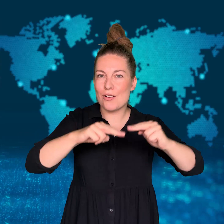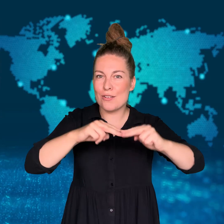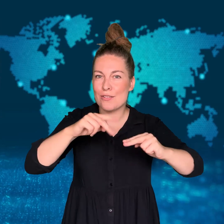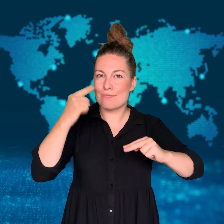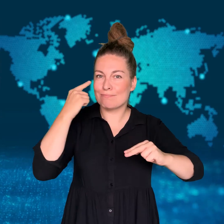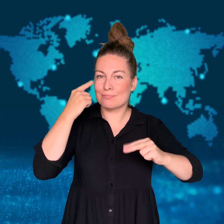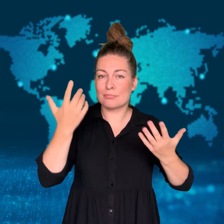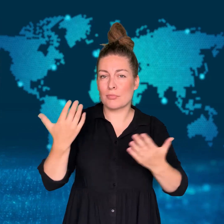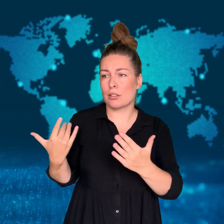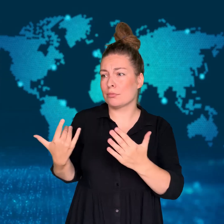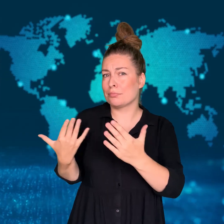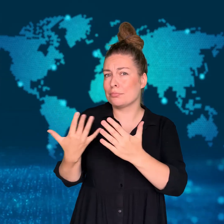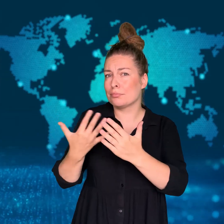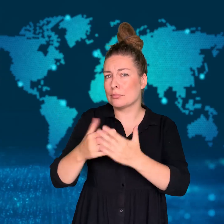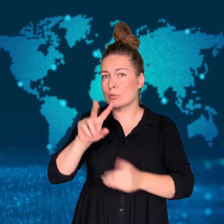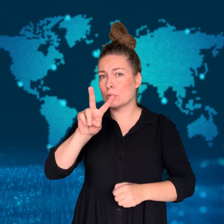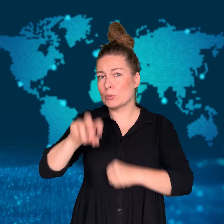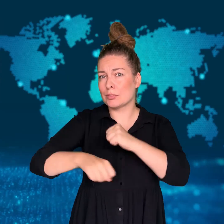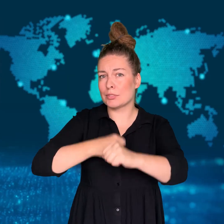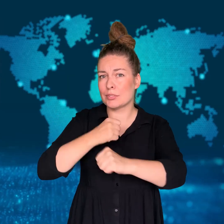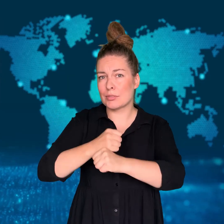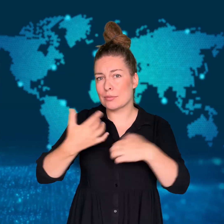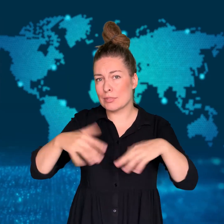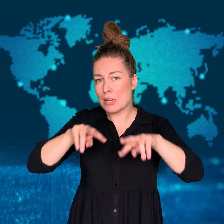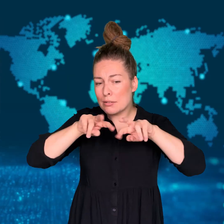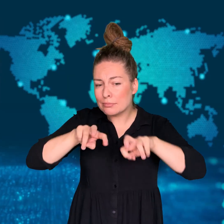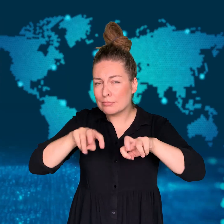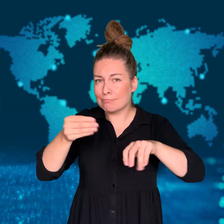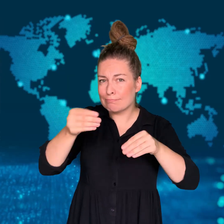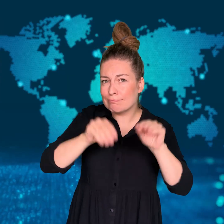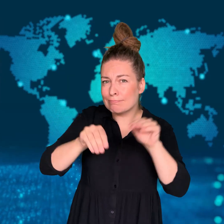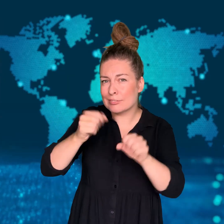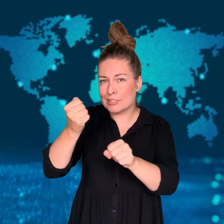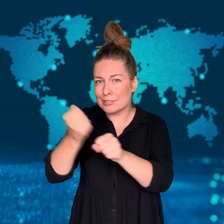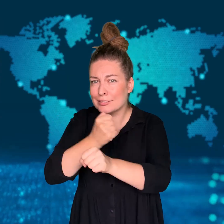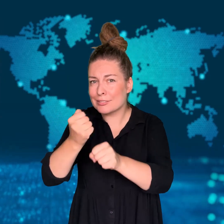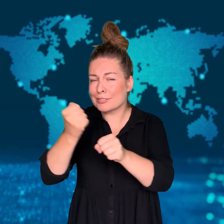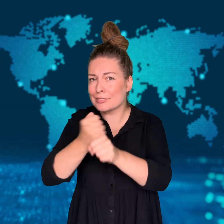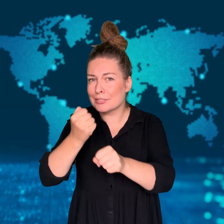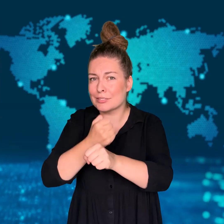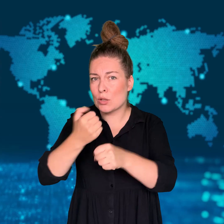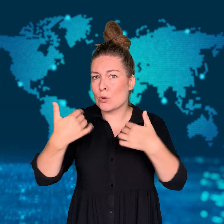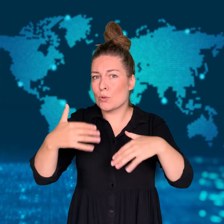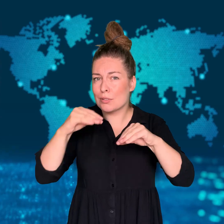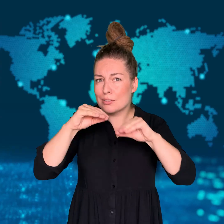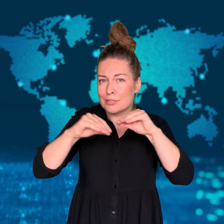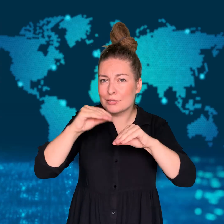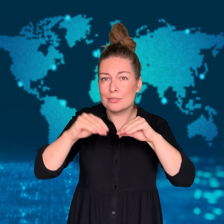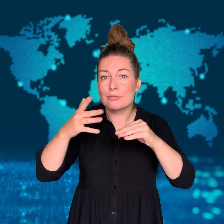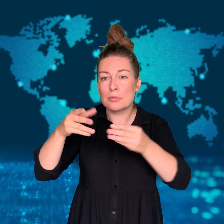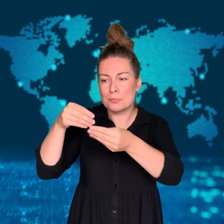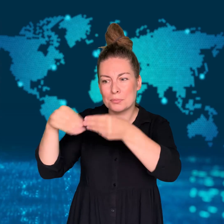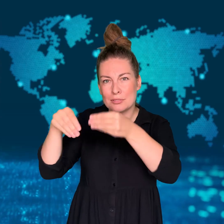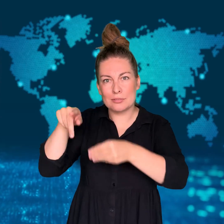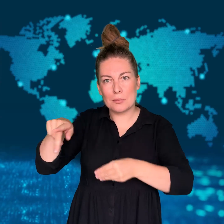the bricks from polyethylene terephthalate (PET)